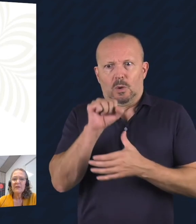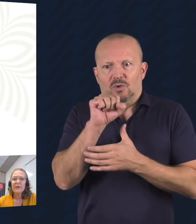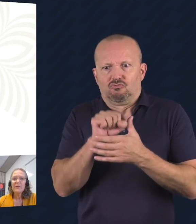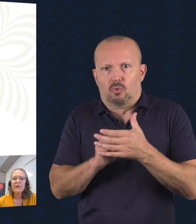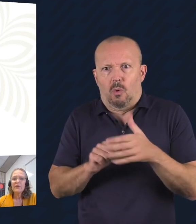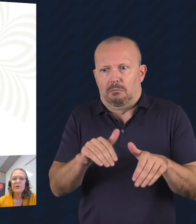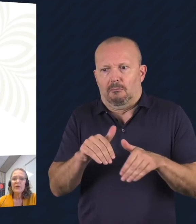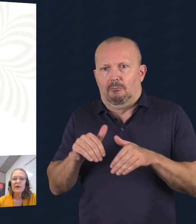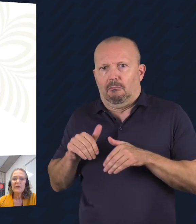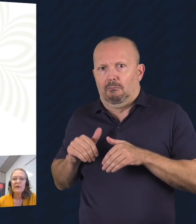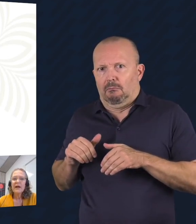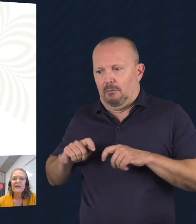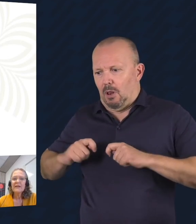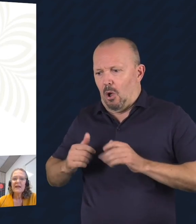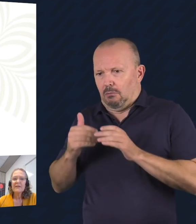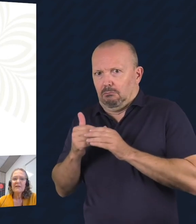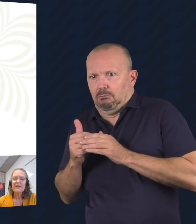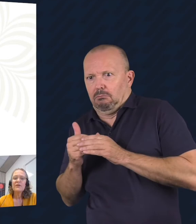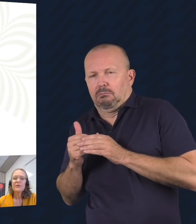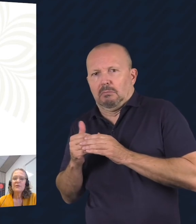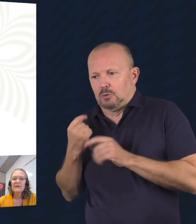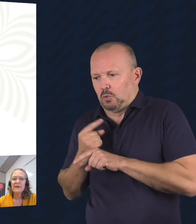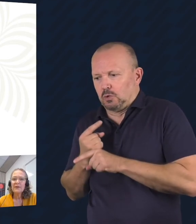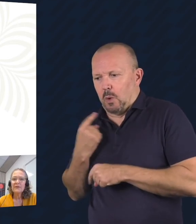we withdraw, hunker down, and talk to ourselves.